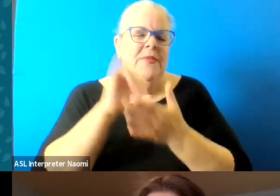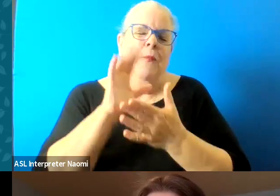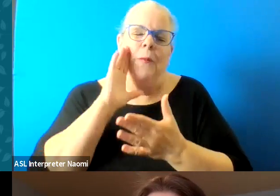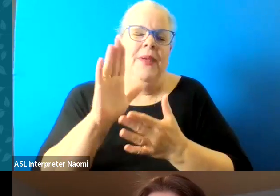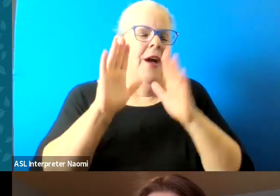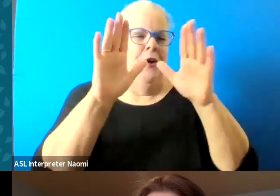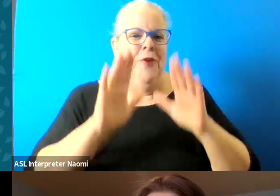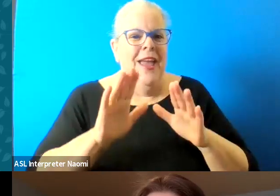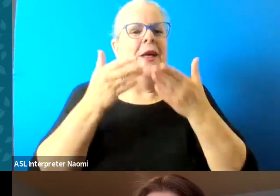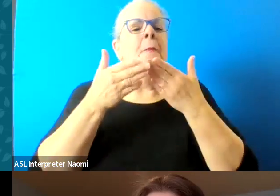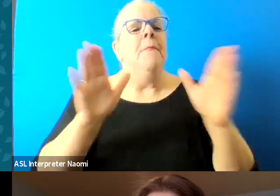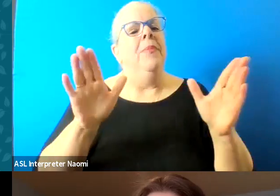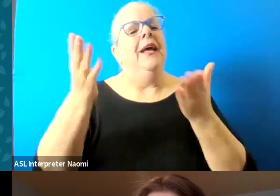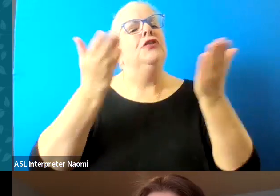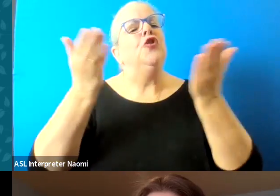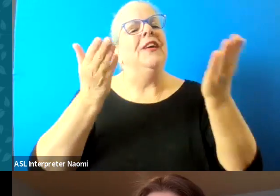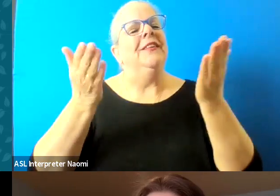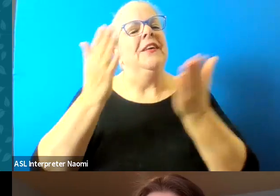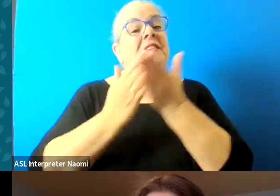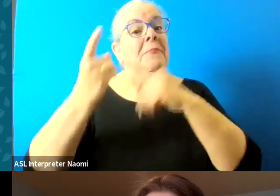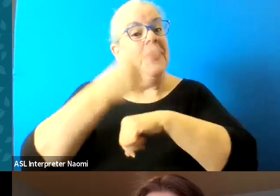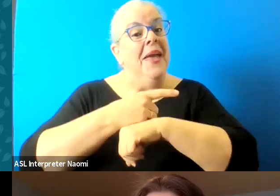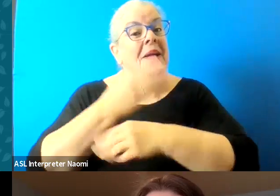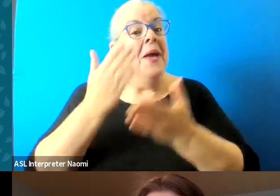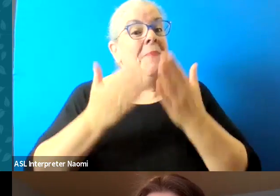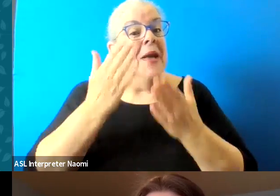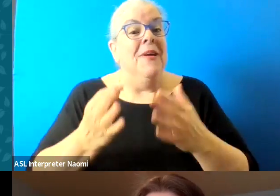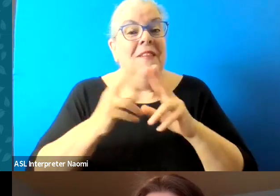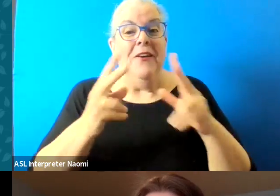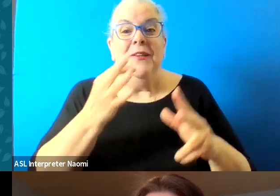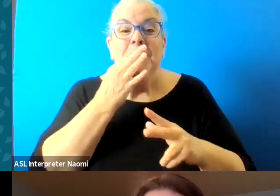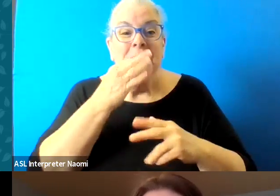a good public servant someday, maybe next month we'll see.